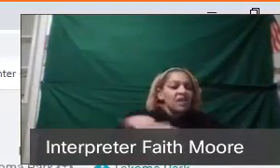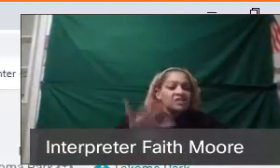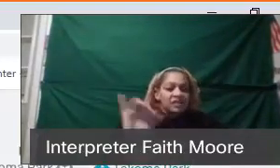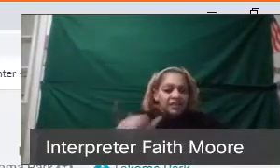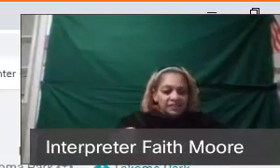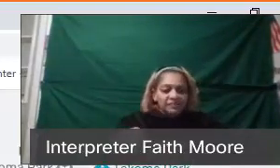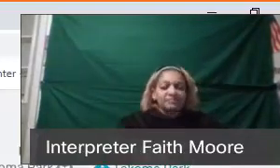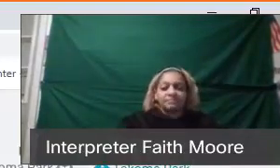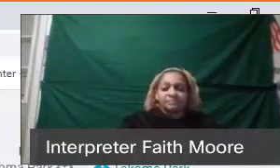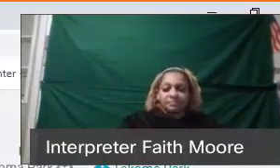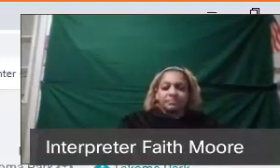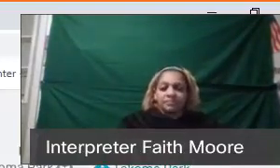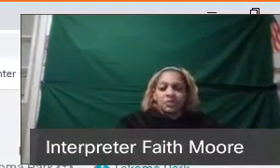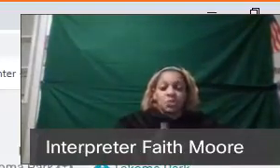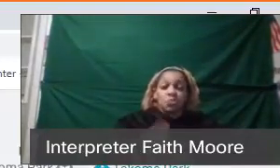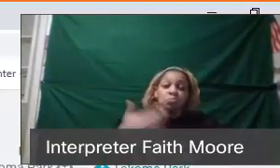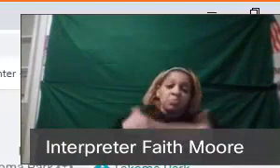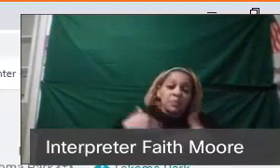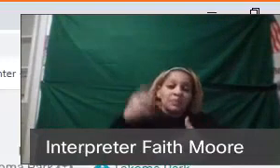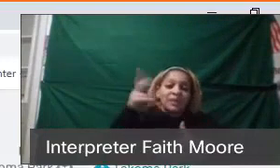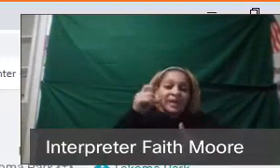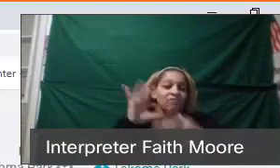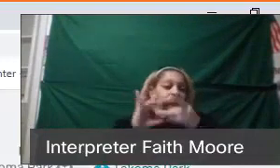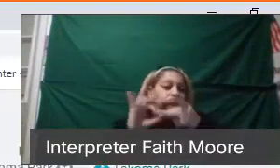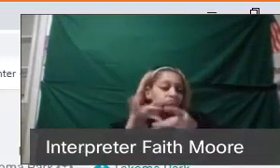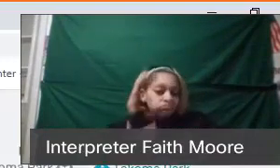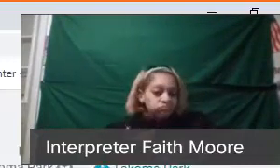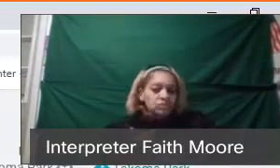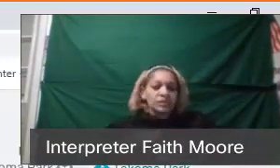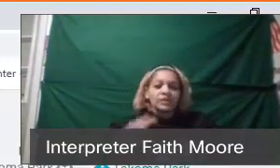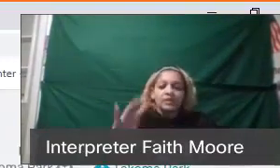We'd be happy to hear your thoughts. Thank you. And Michael. Just. Yeah. Just to be clear.